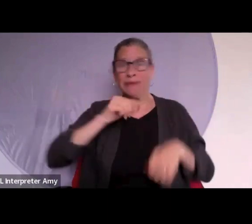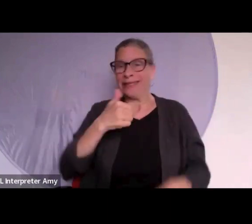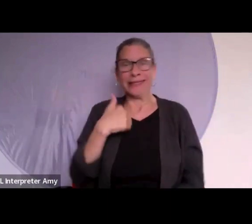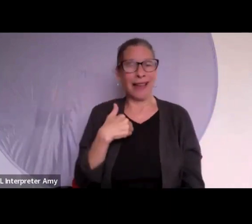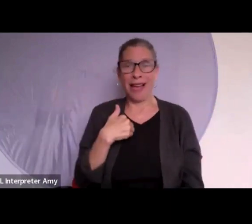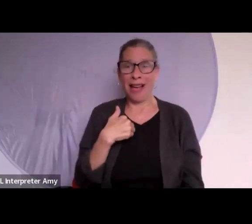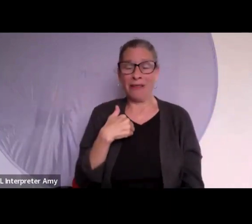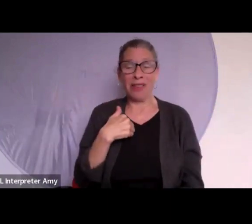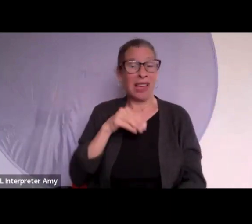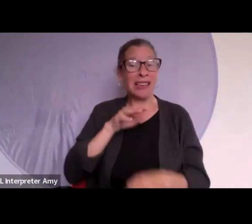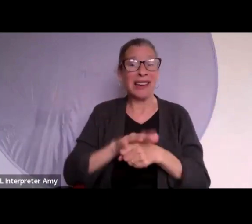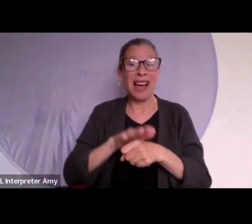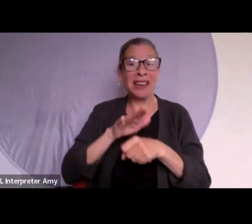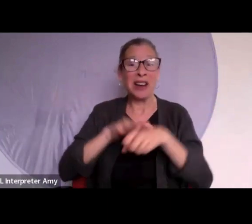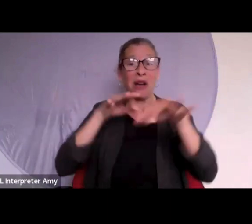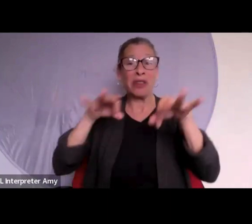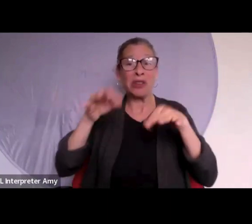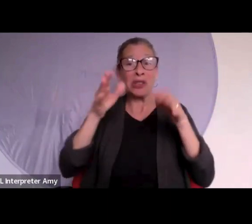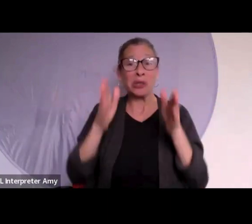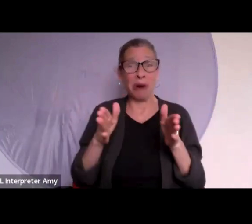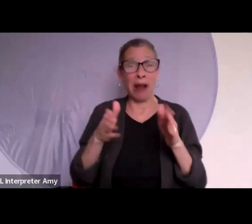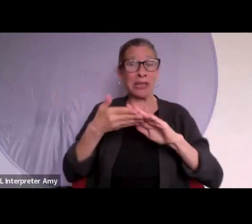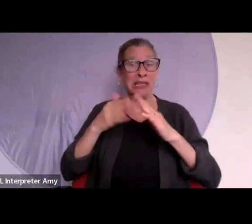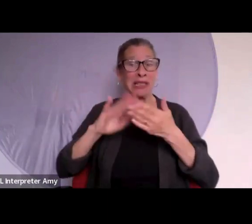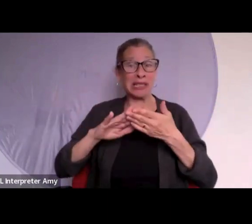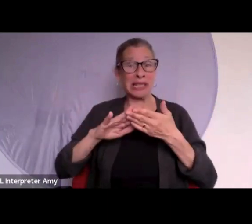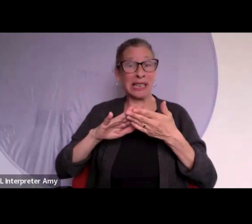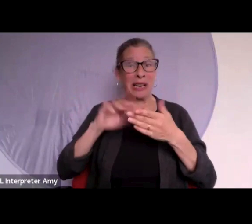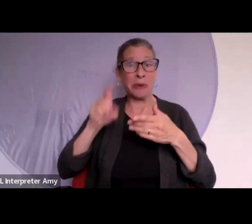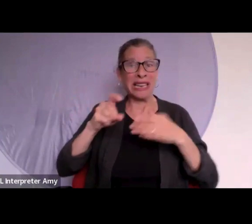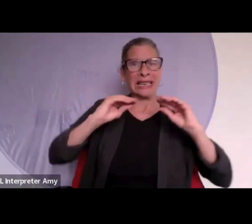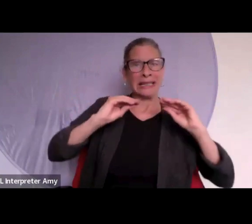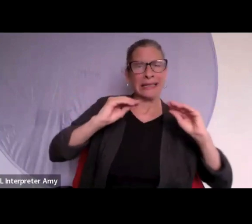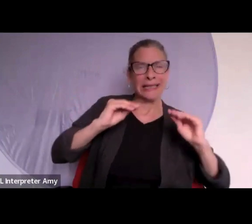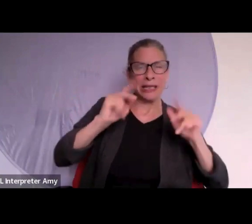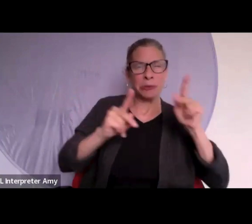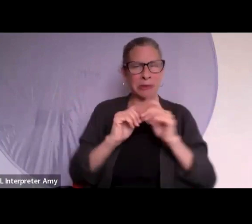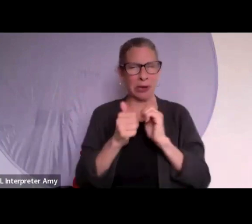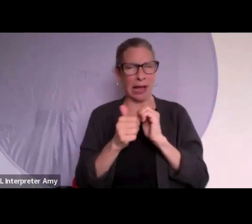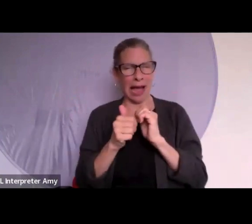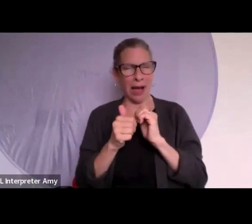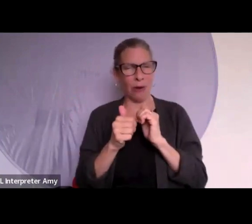audio describers in the city. Believe it or not we had to train people.